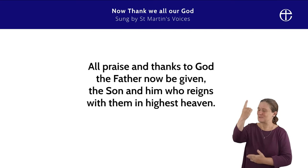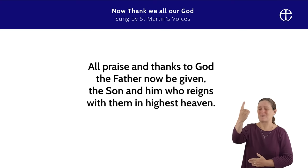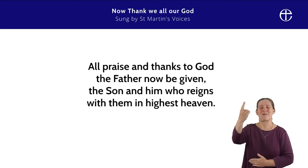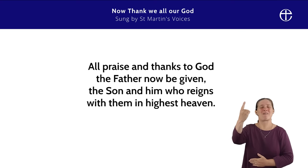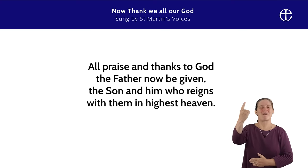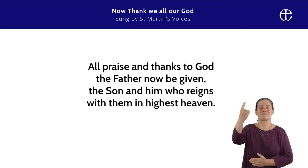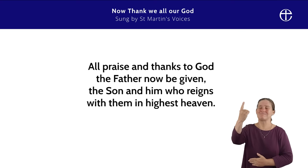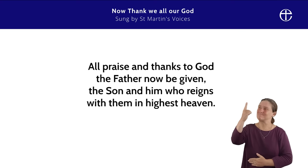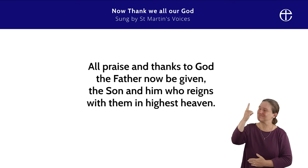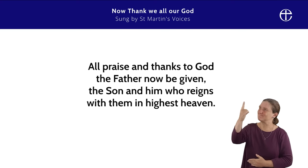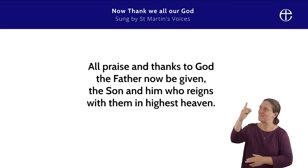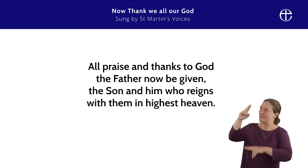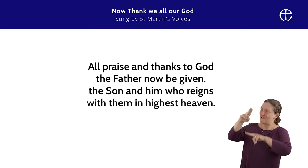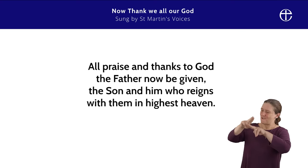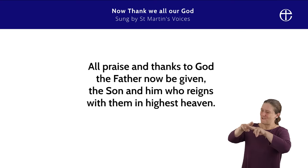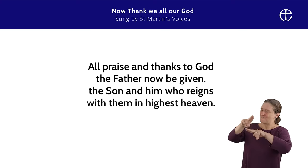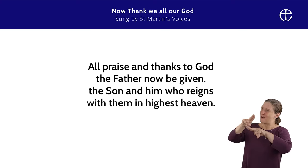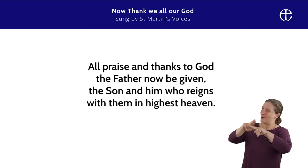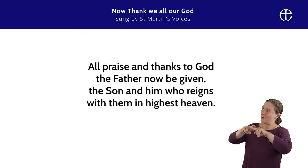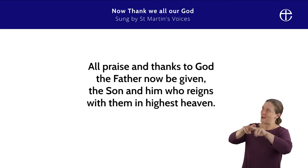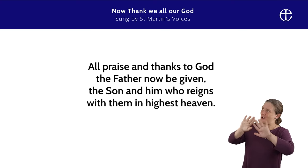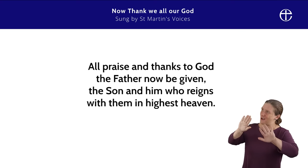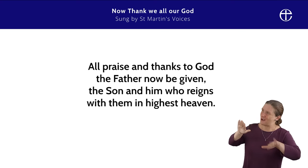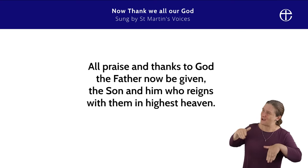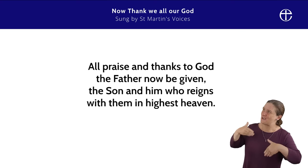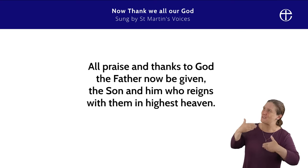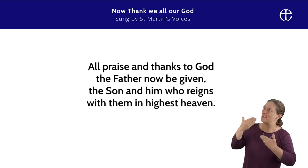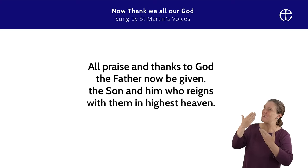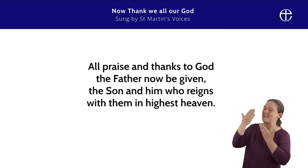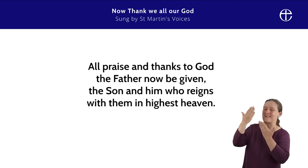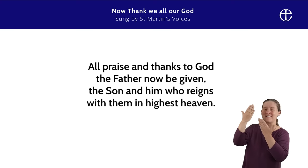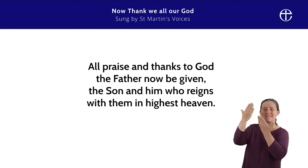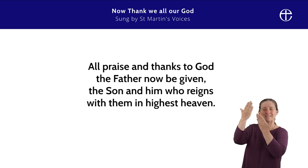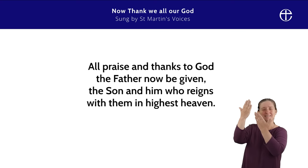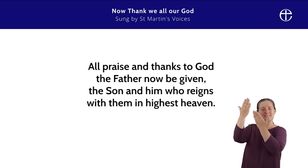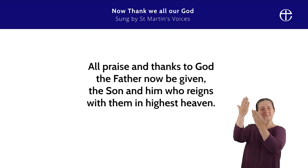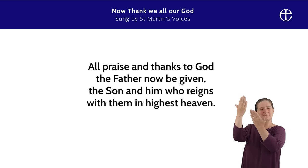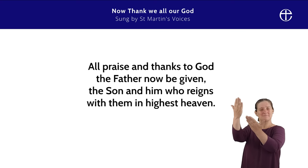The Father now be given